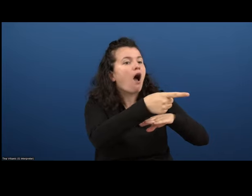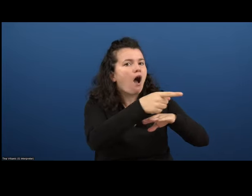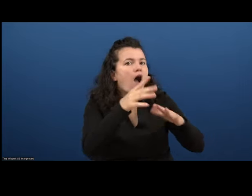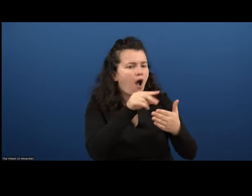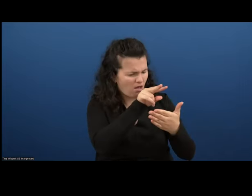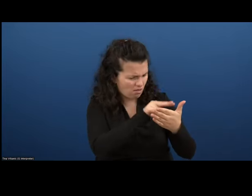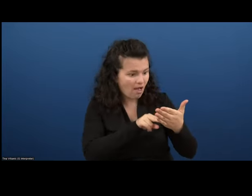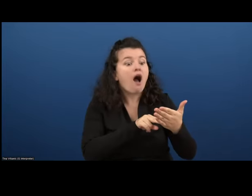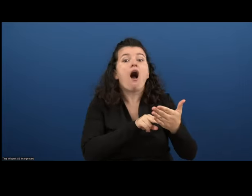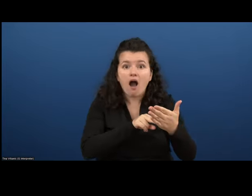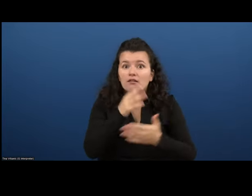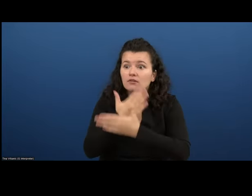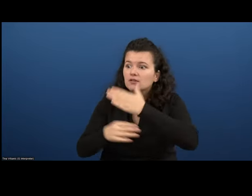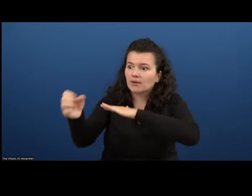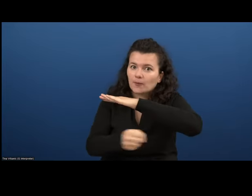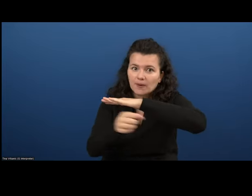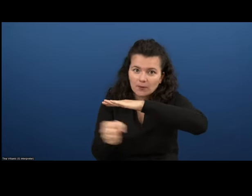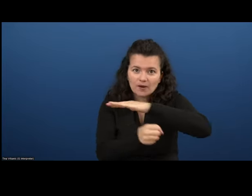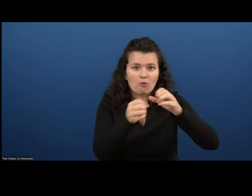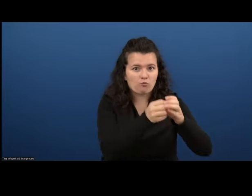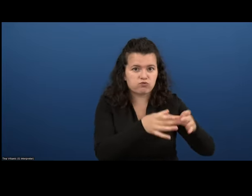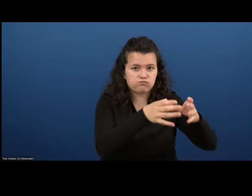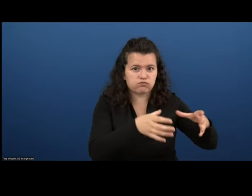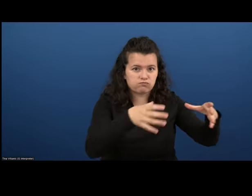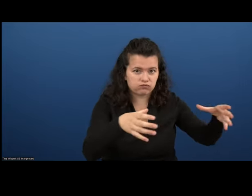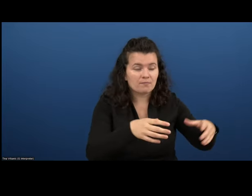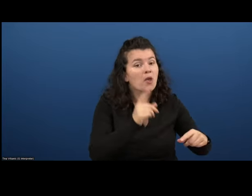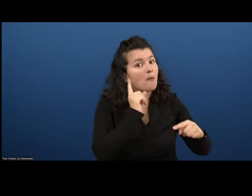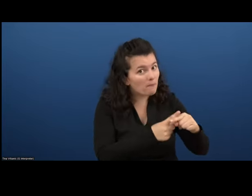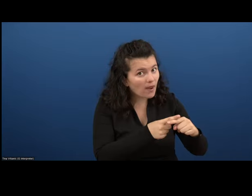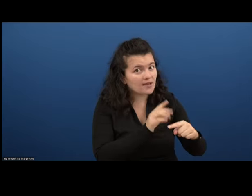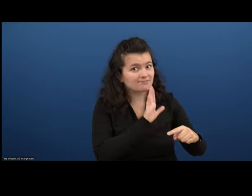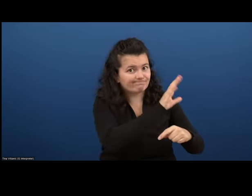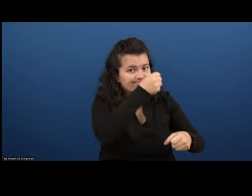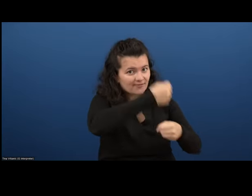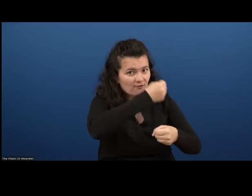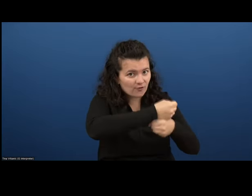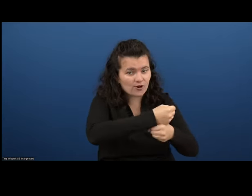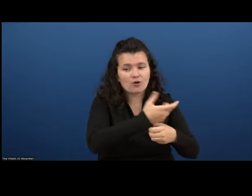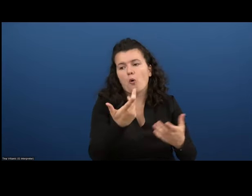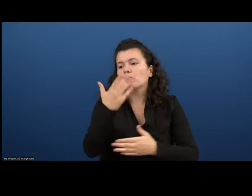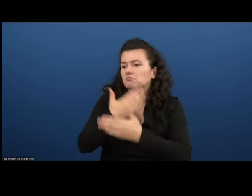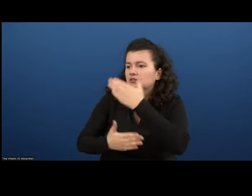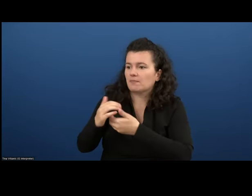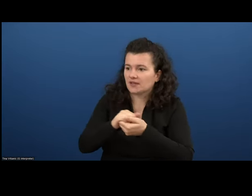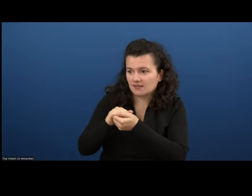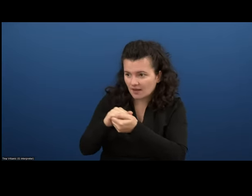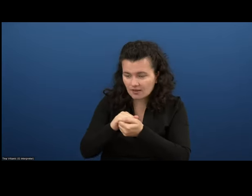09:41:39 It also enables African business and disability networks to fine tune their